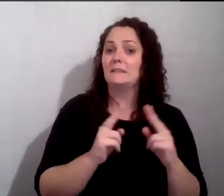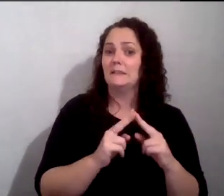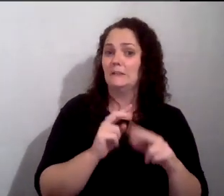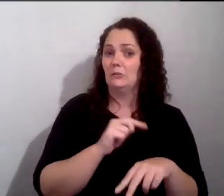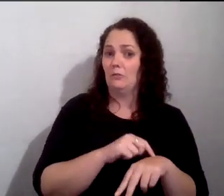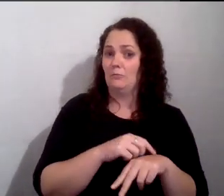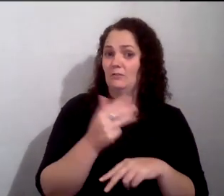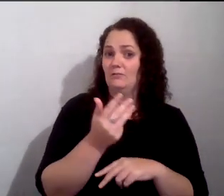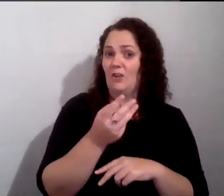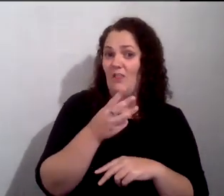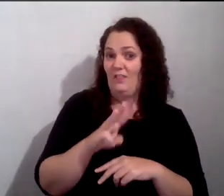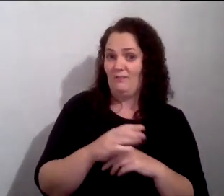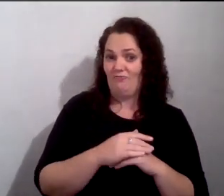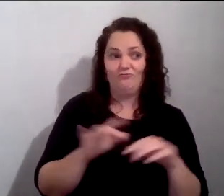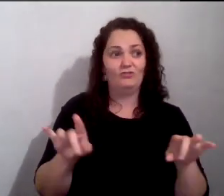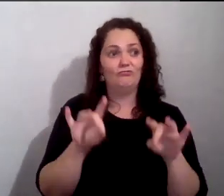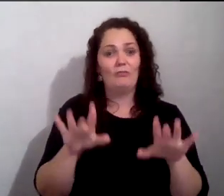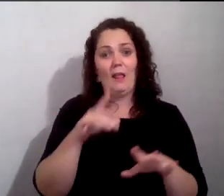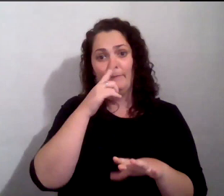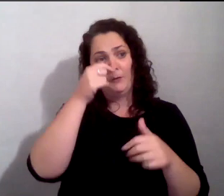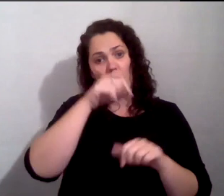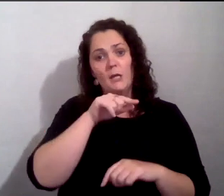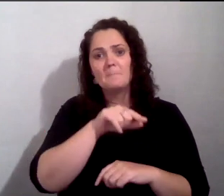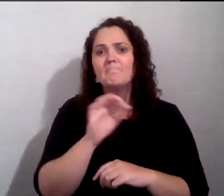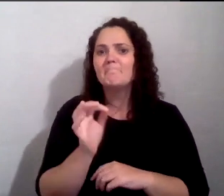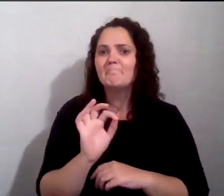he was virtually unknown here in his homeland.